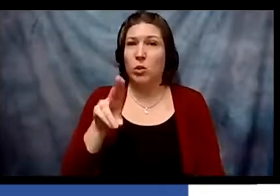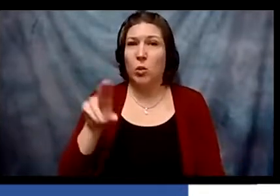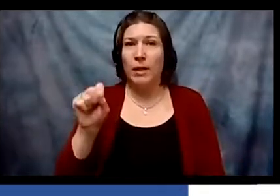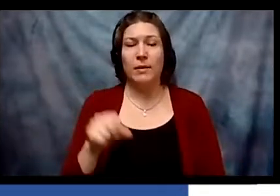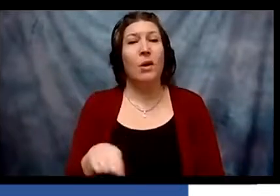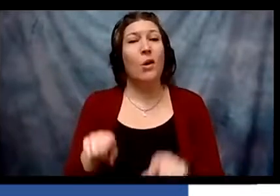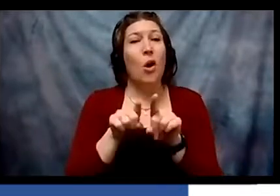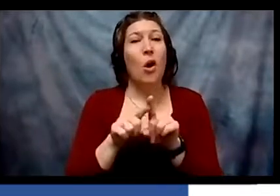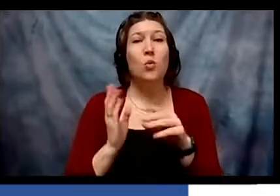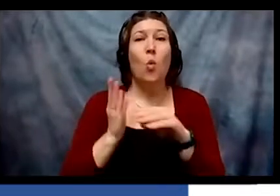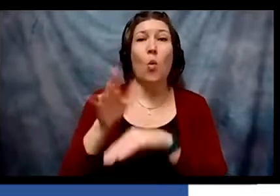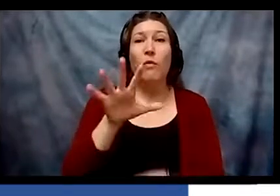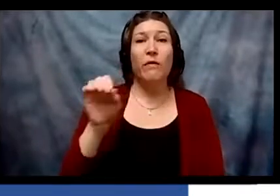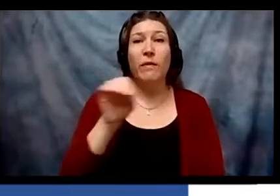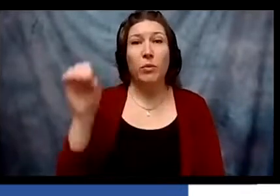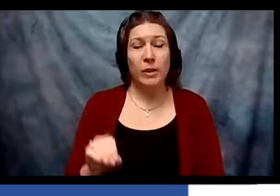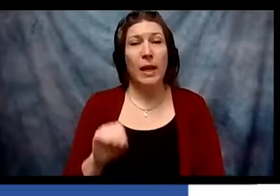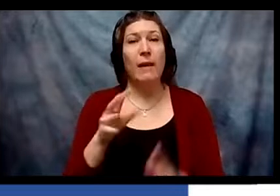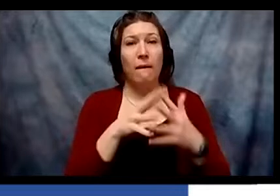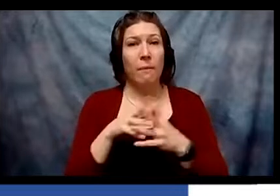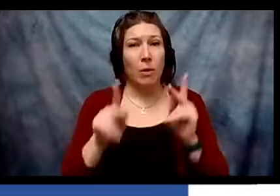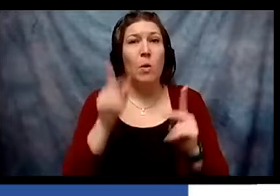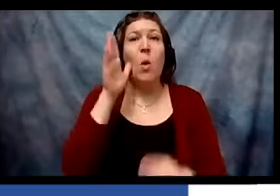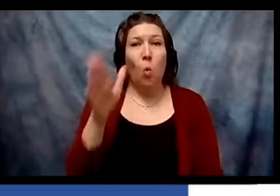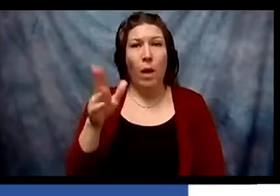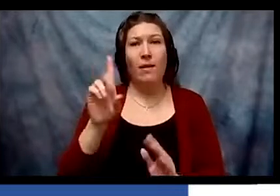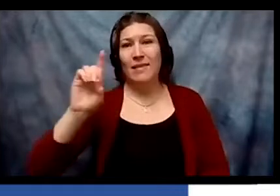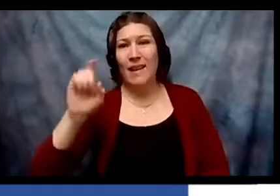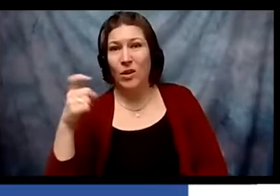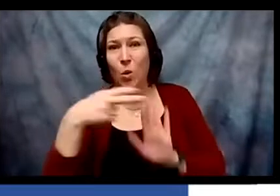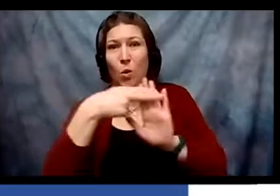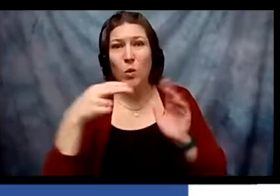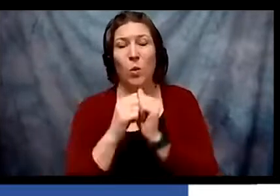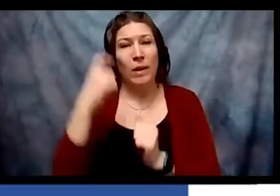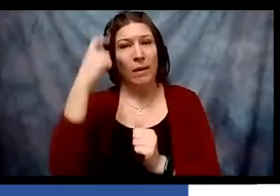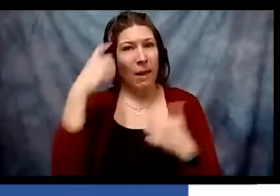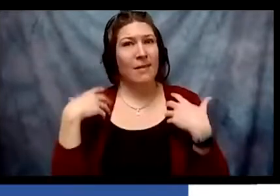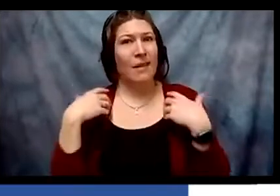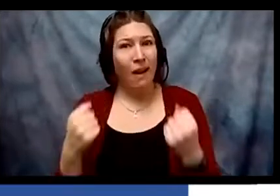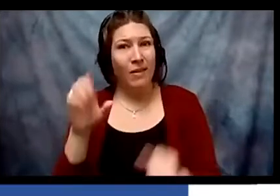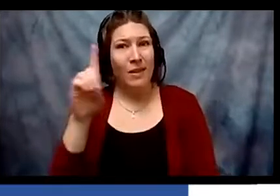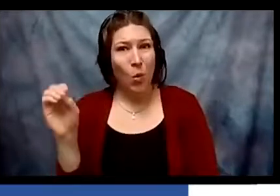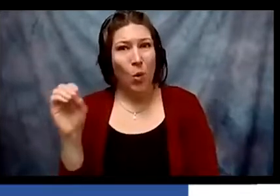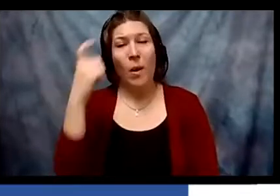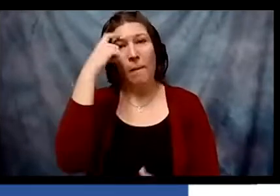of Americans will be diagnosed with a mental illness or mental health disorder in their lifetime.